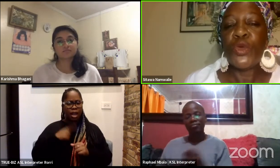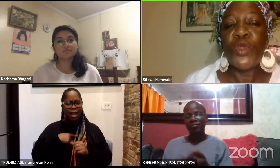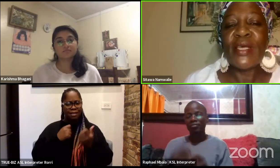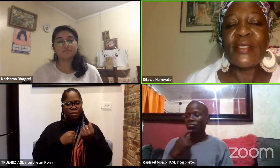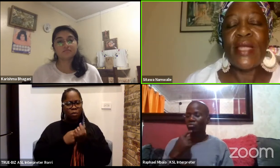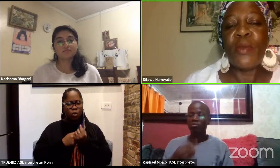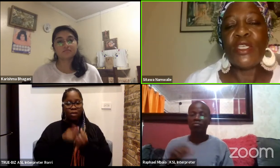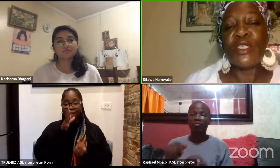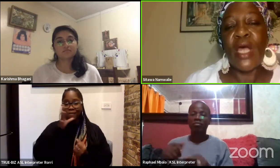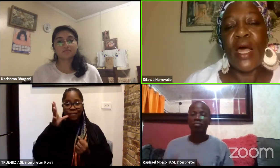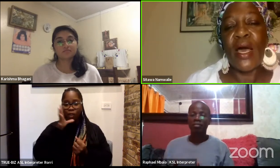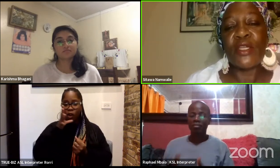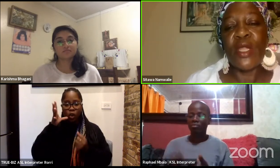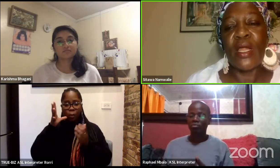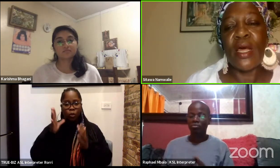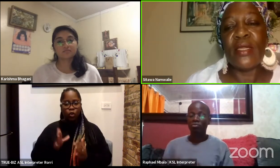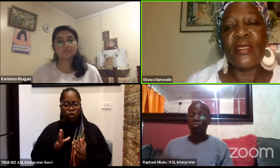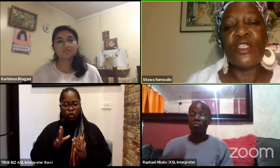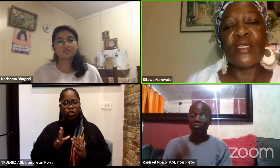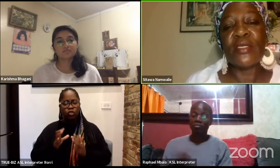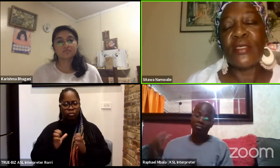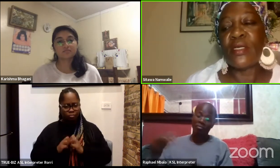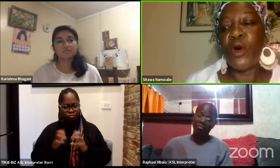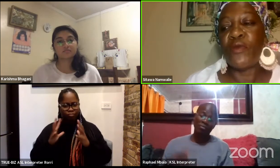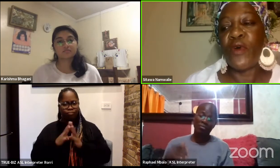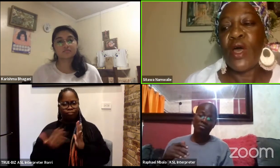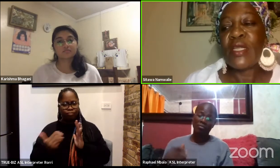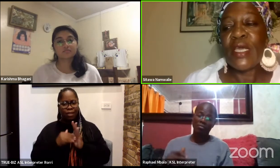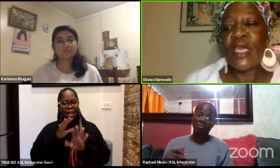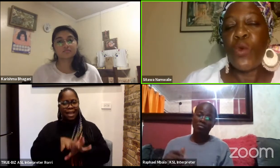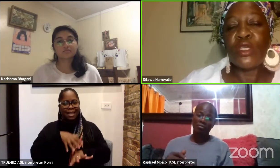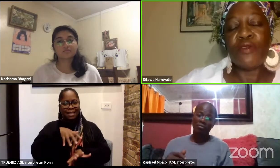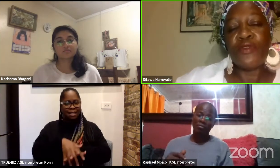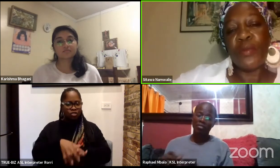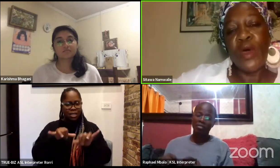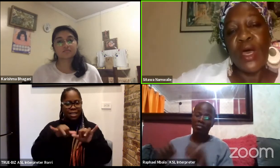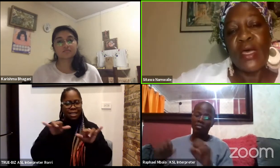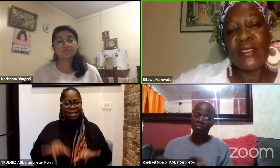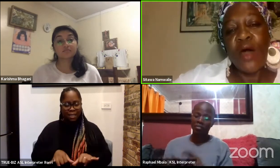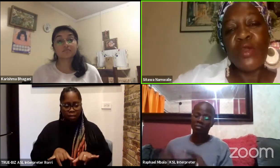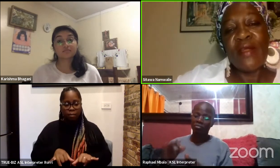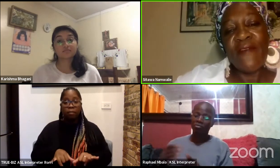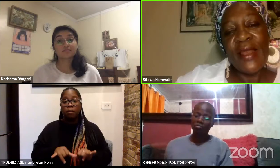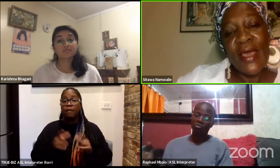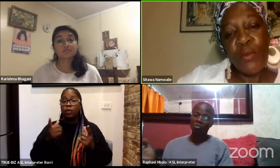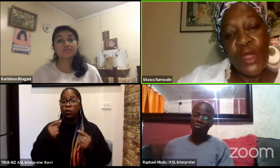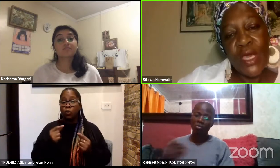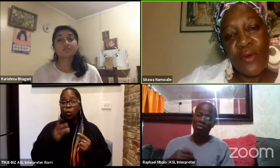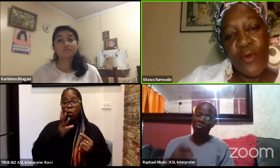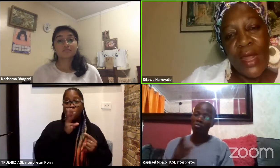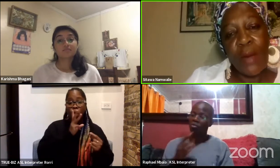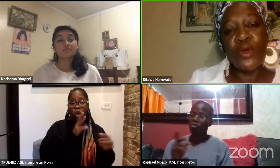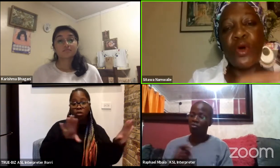to reestablish an indigenous system of taking water from down in the valley and bringing it right up on